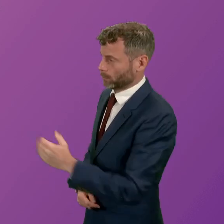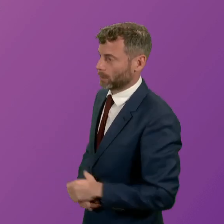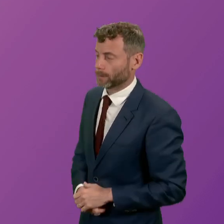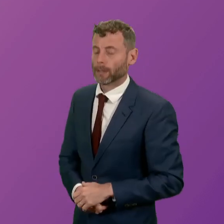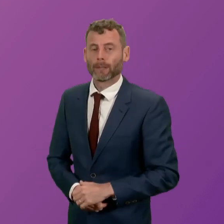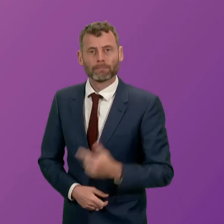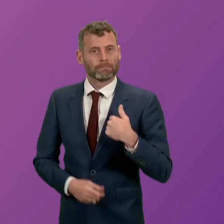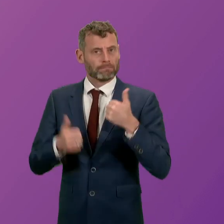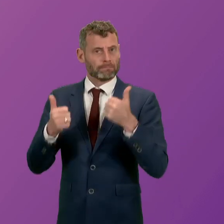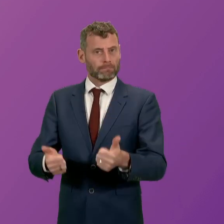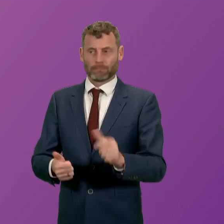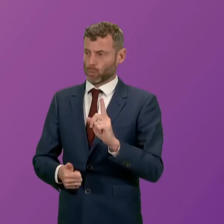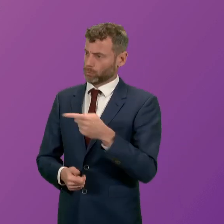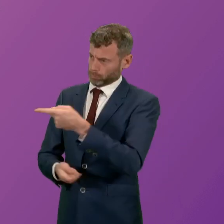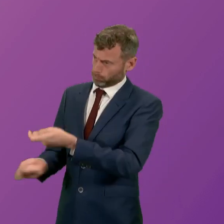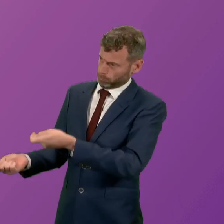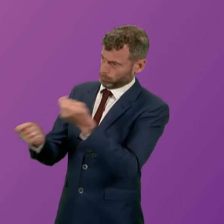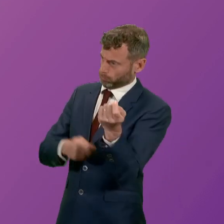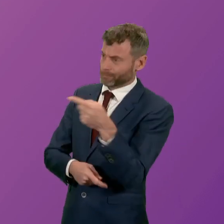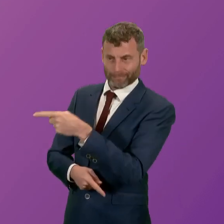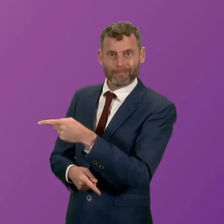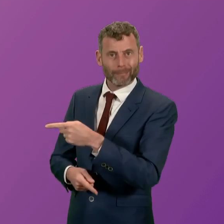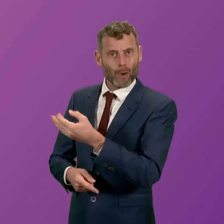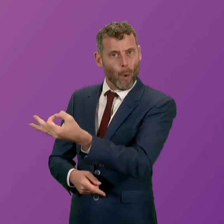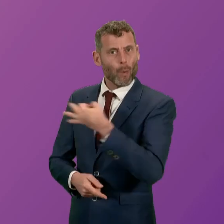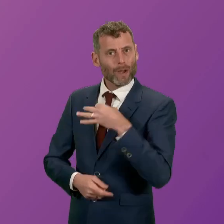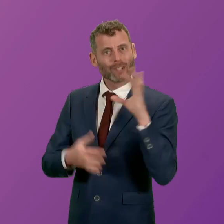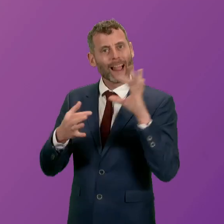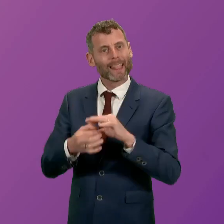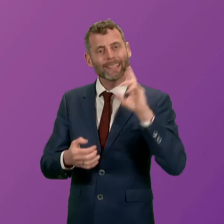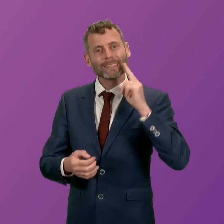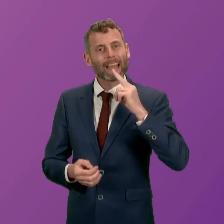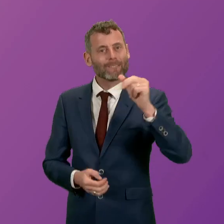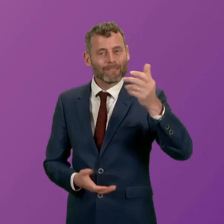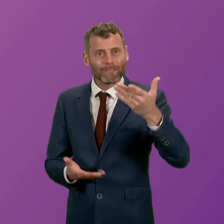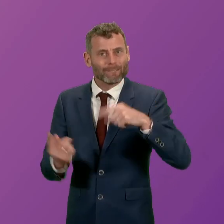I welcome the contribution that Karen Adam makes on these issues. It is important to